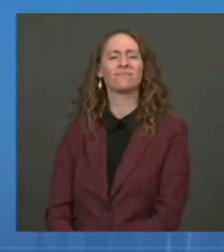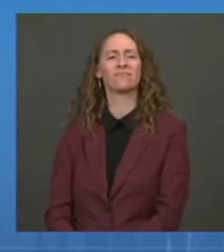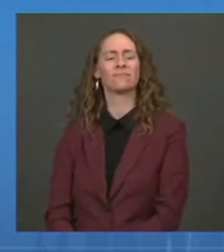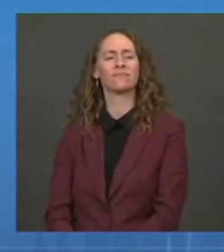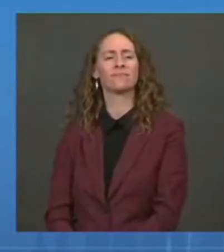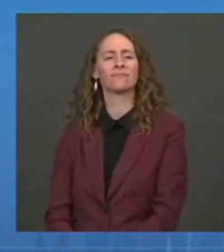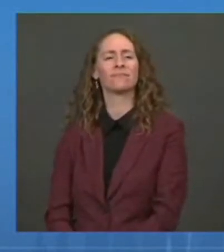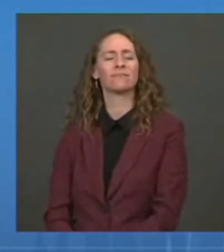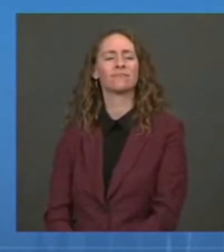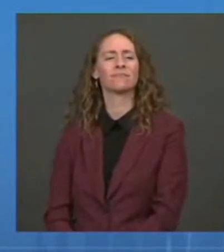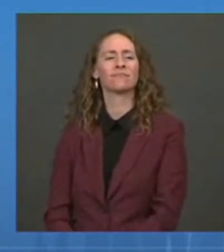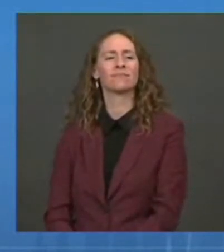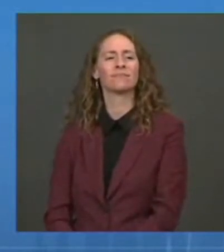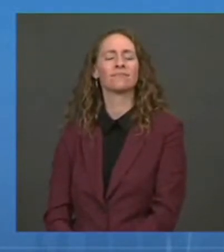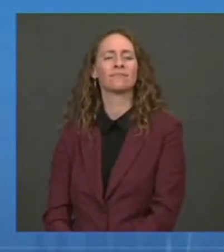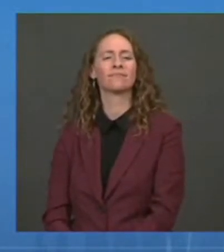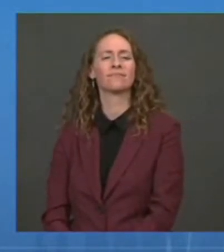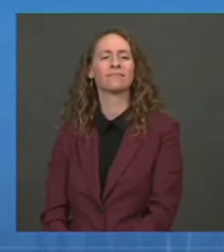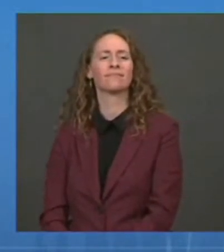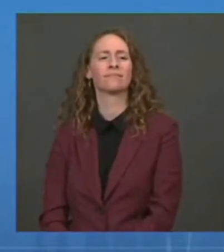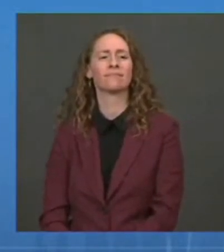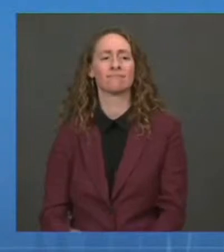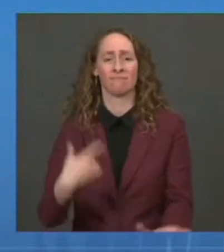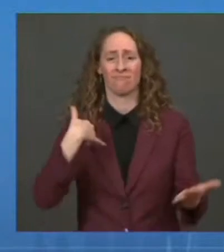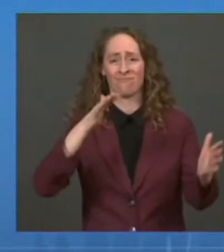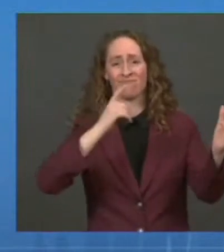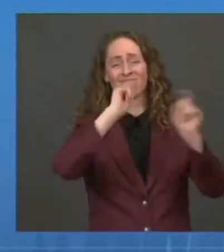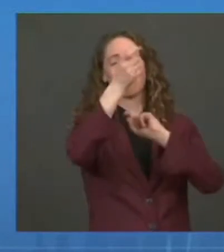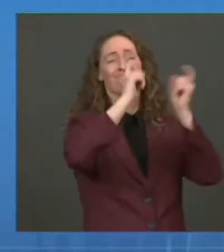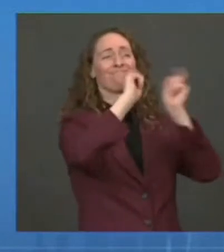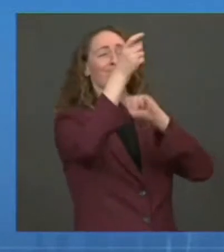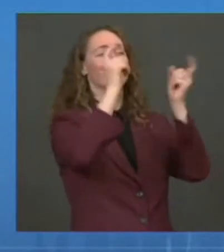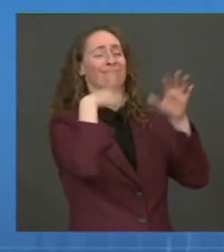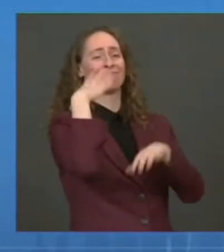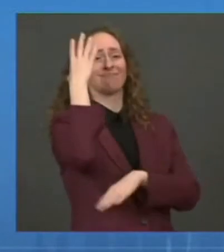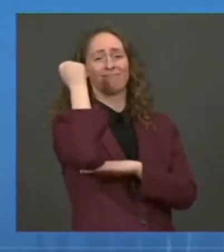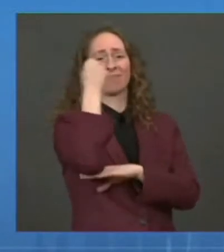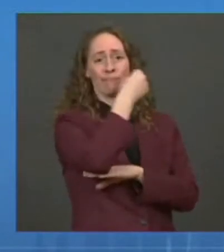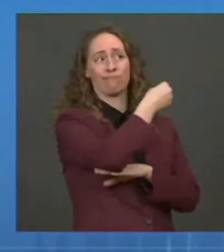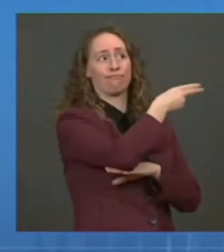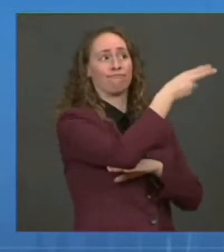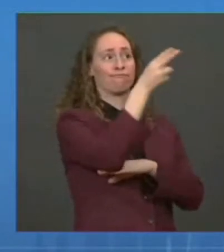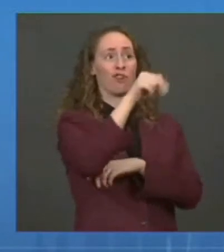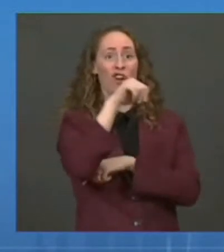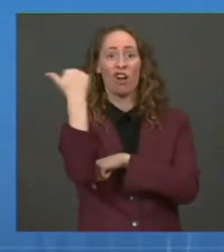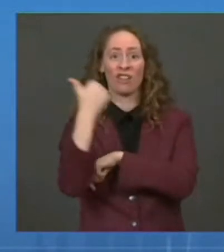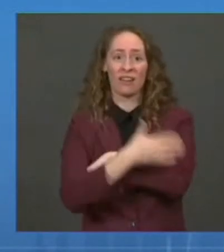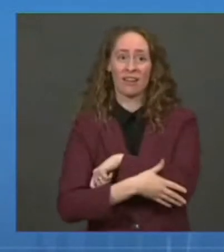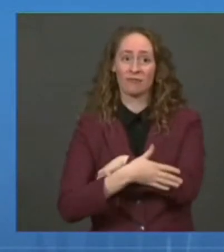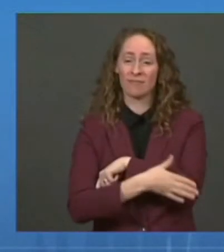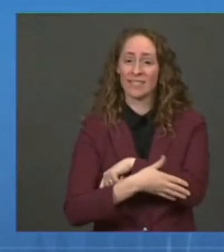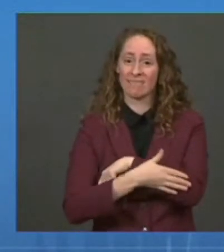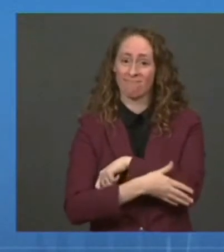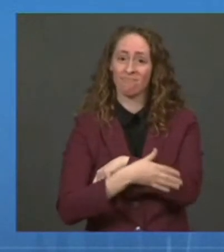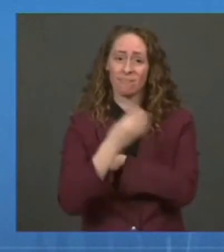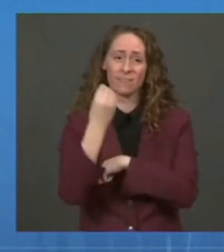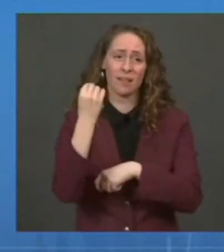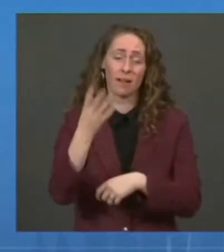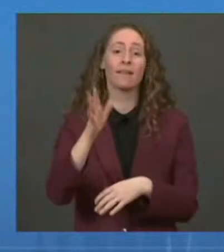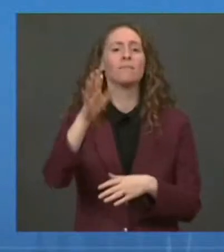AND SHIPPED BY THE UNITED STATES THAN ALL OTHER COUNTRIES